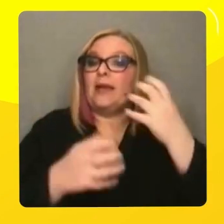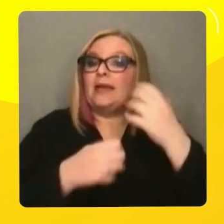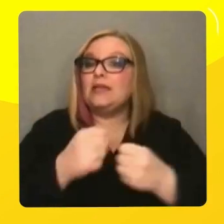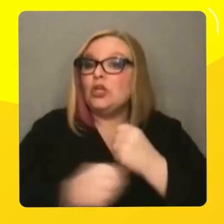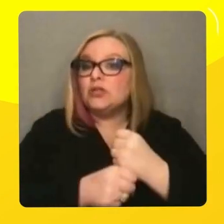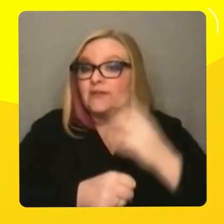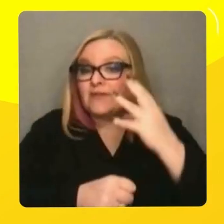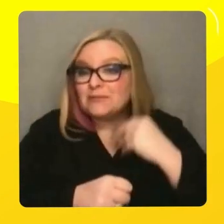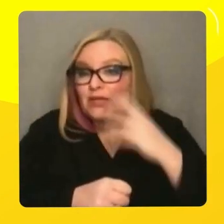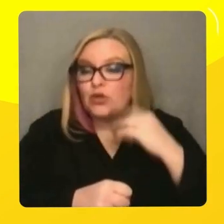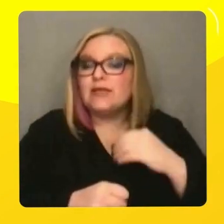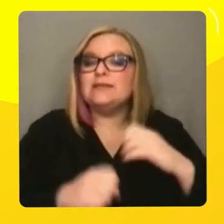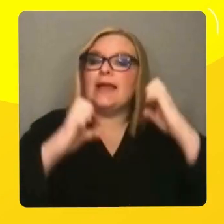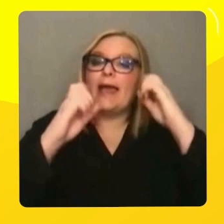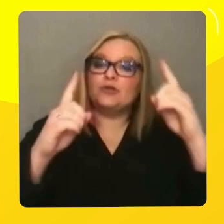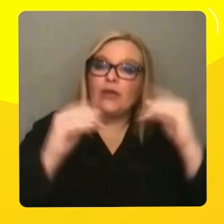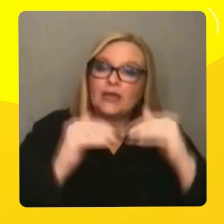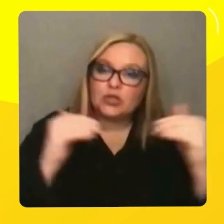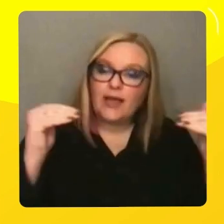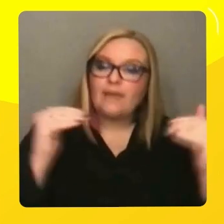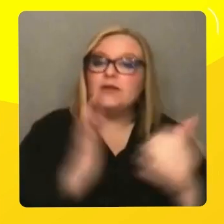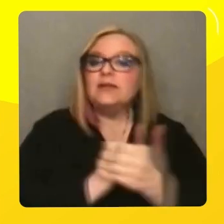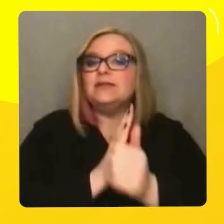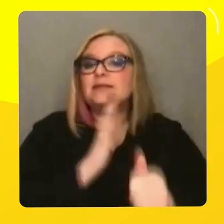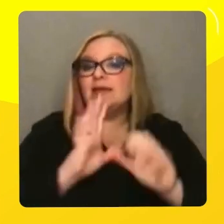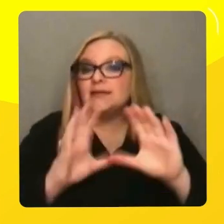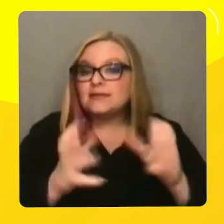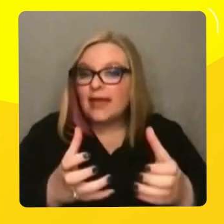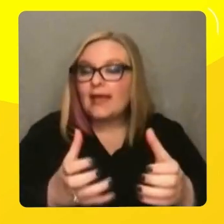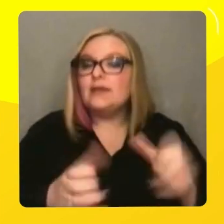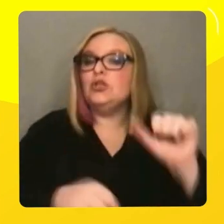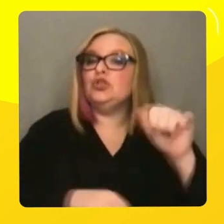education level, skill set, and job performance, just to name a few.